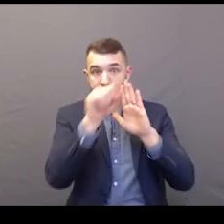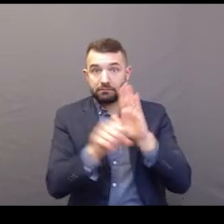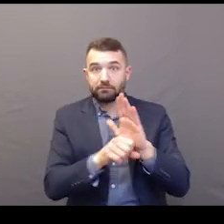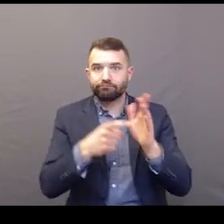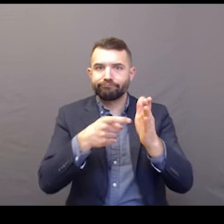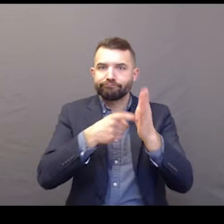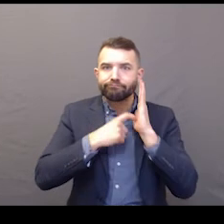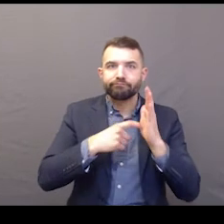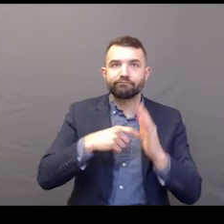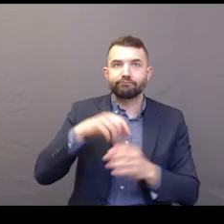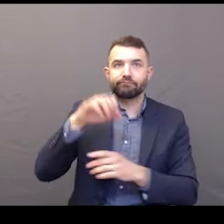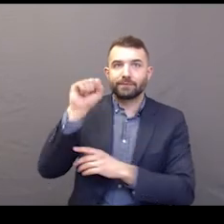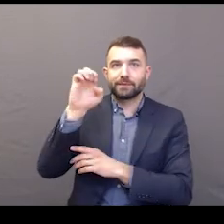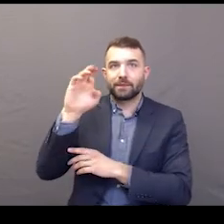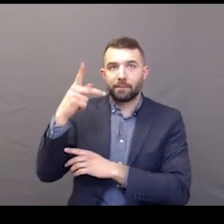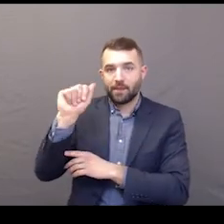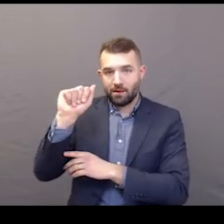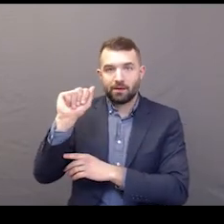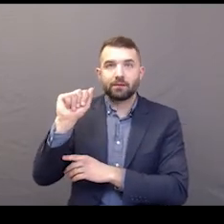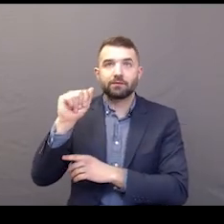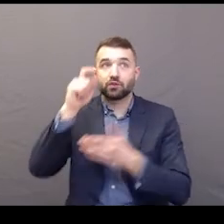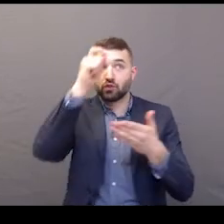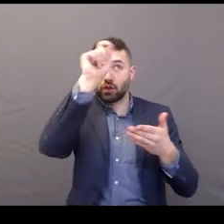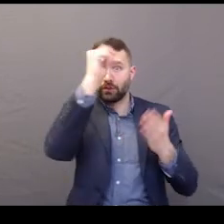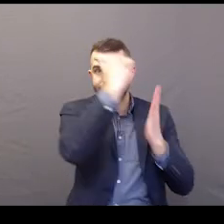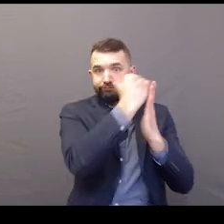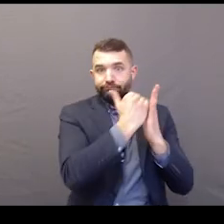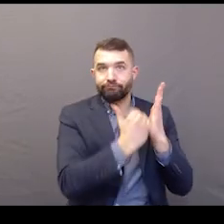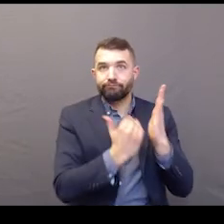and we are completing a SEPA Checklist to document the findings of this work.